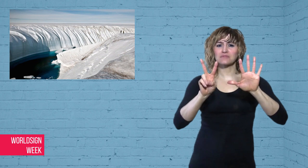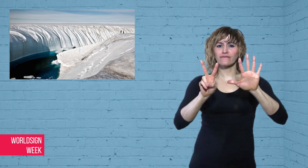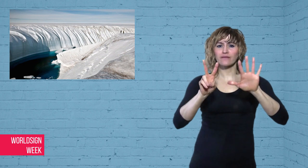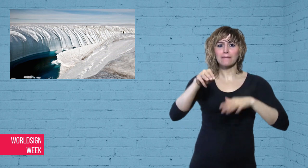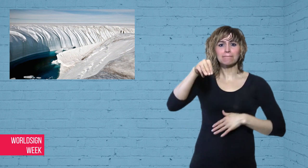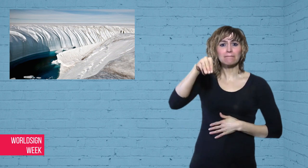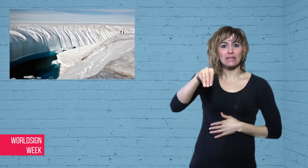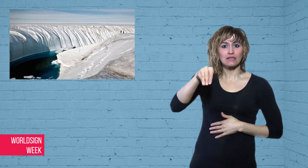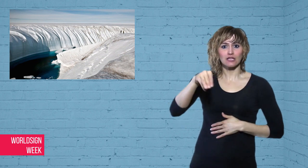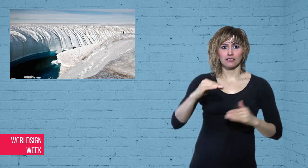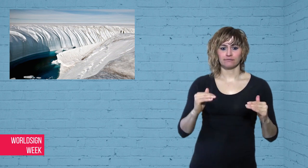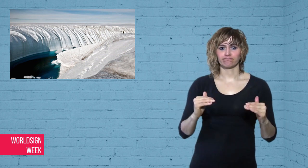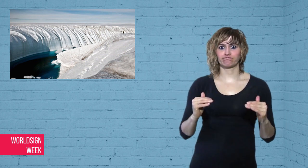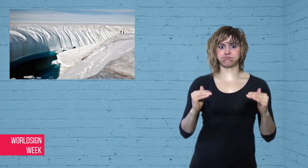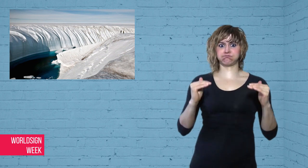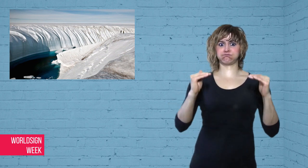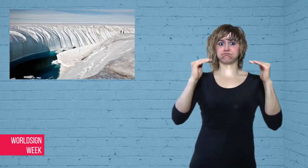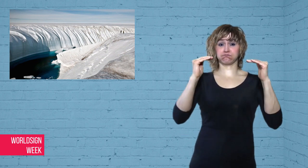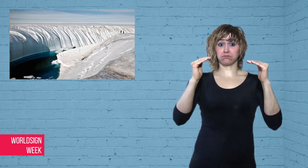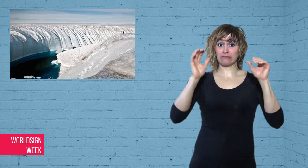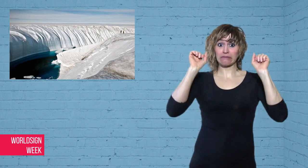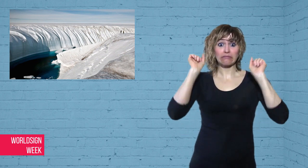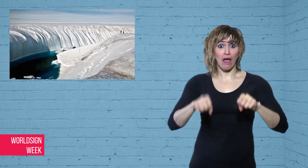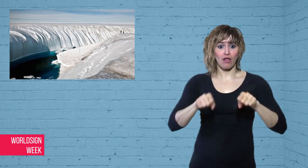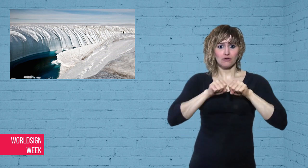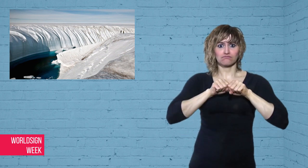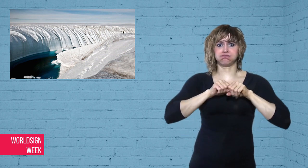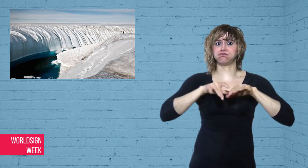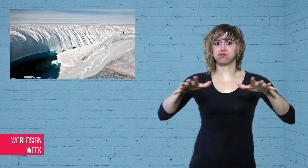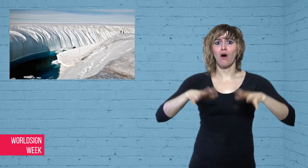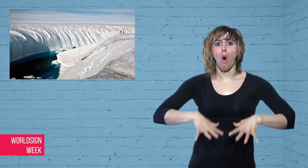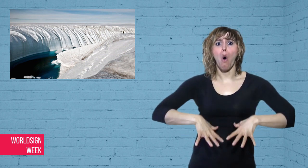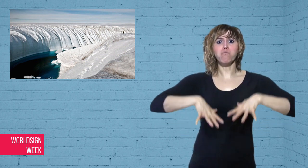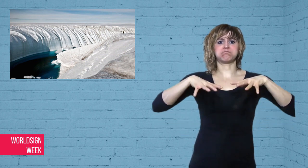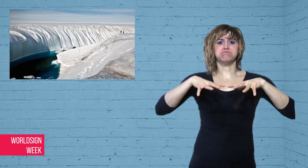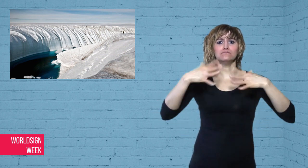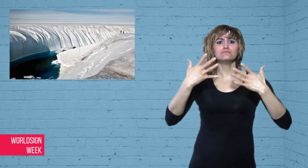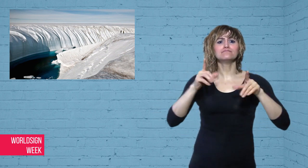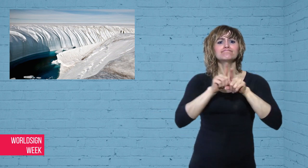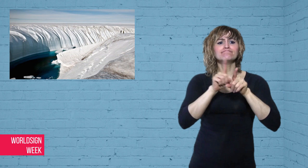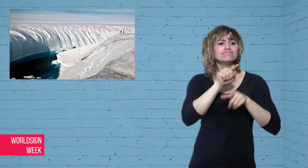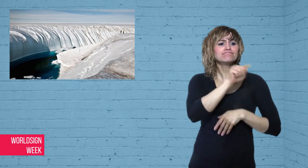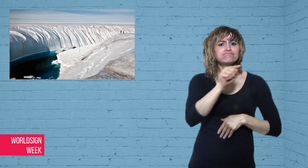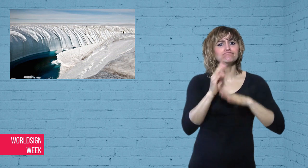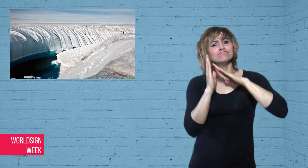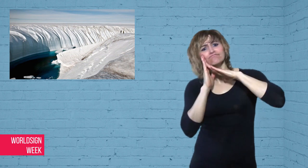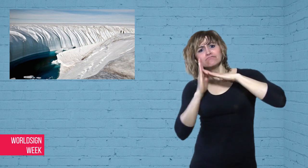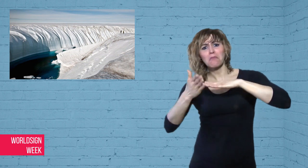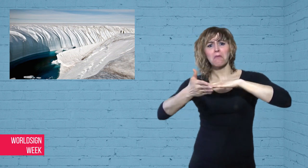levels will rise by about 7